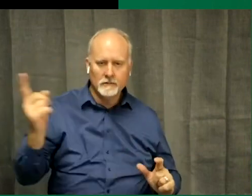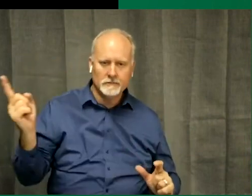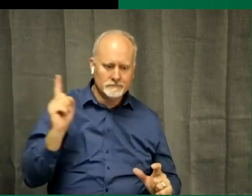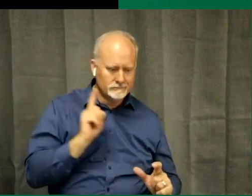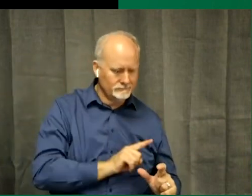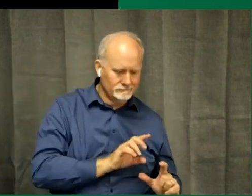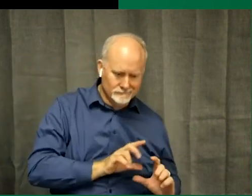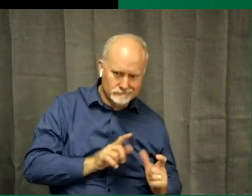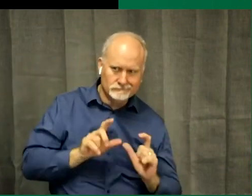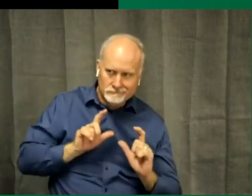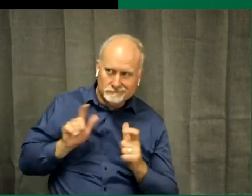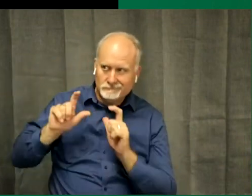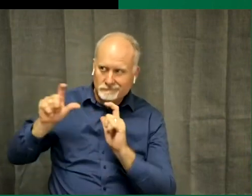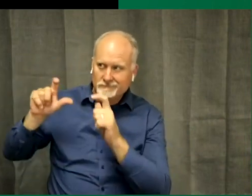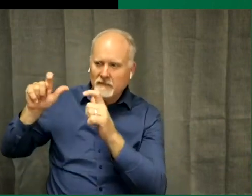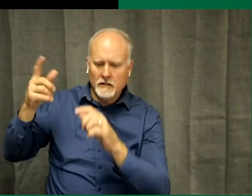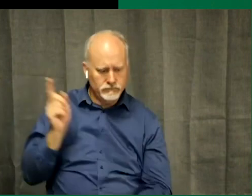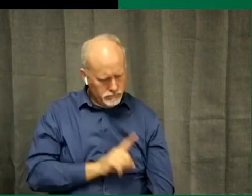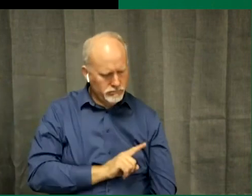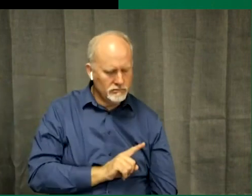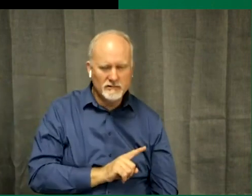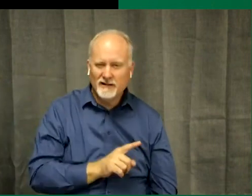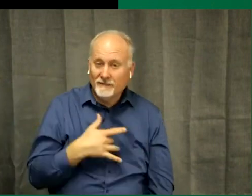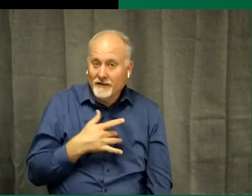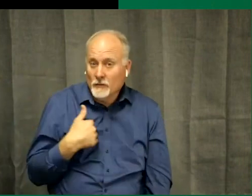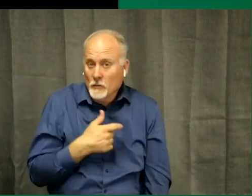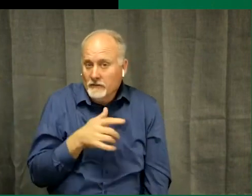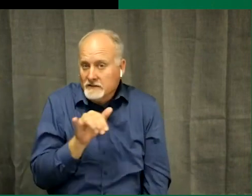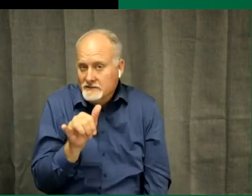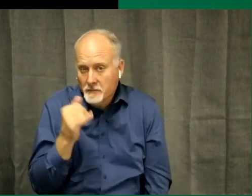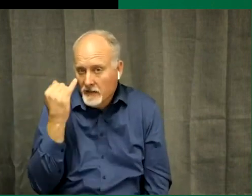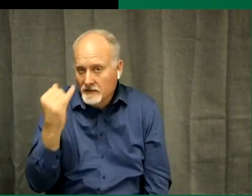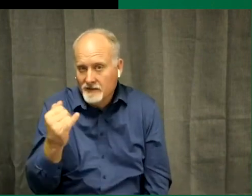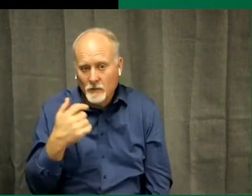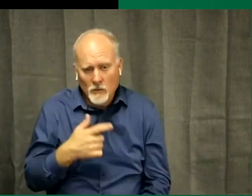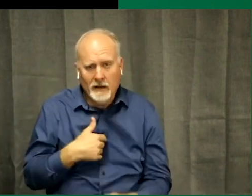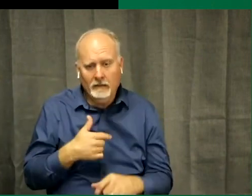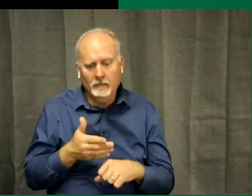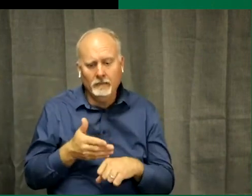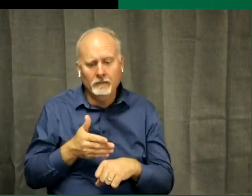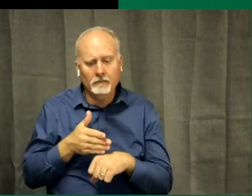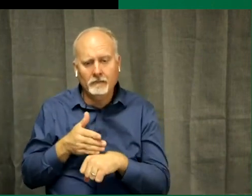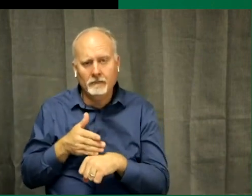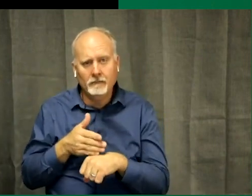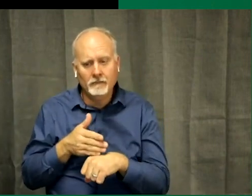and that's kind of what i feel like is happening to us as a society we do a little bit better when